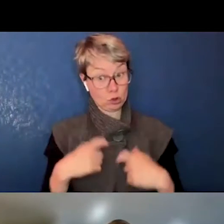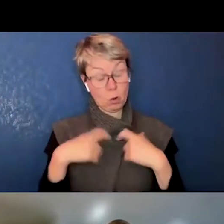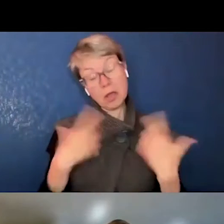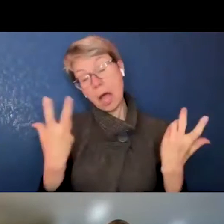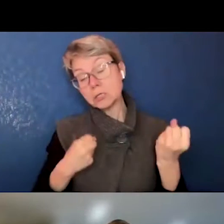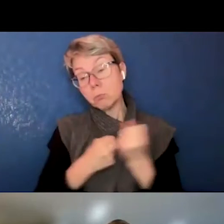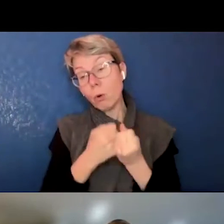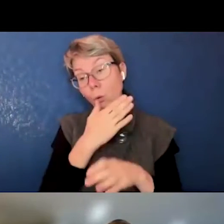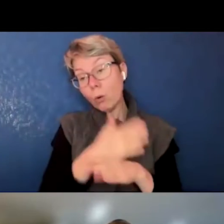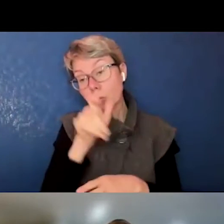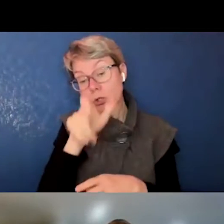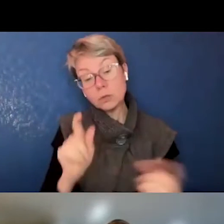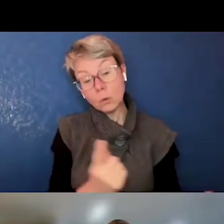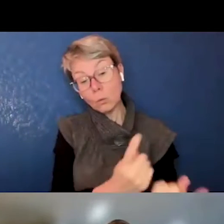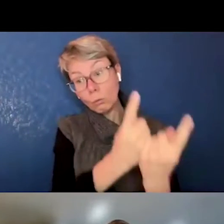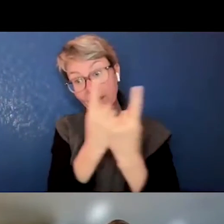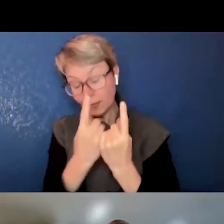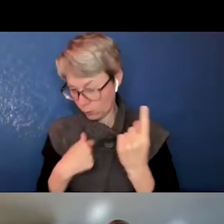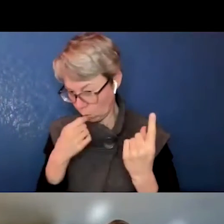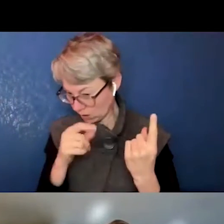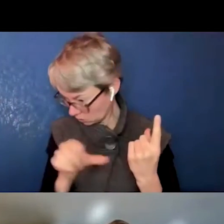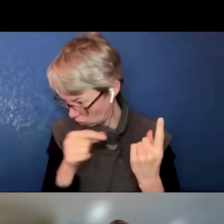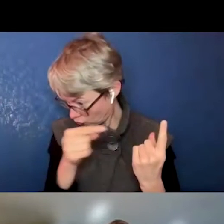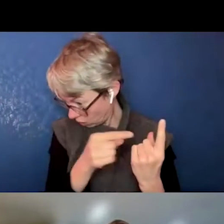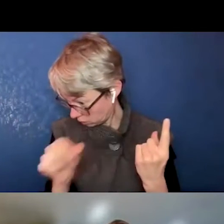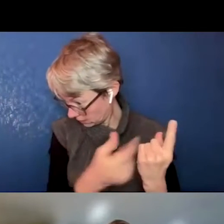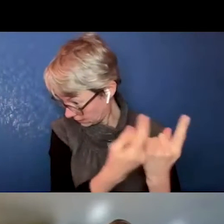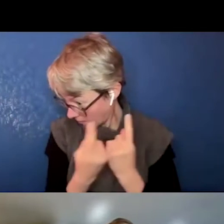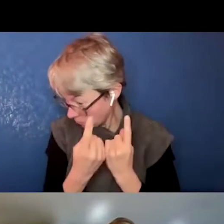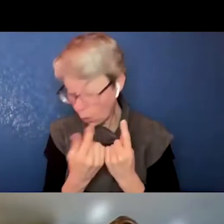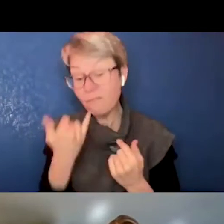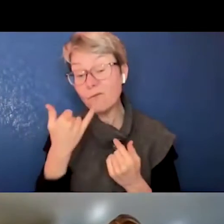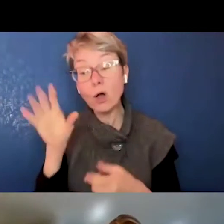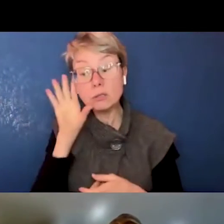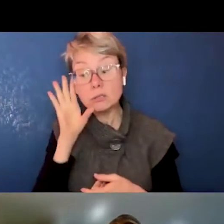with you or is it okay for that person to be on the call and if a client hesitates or says no we